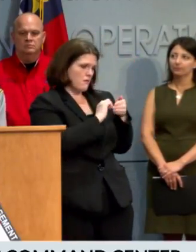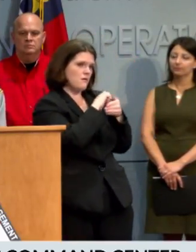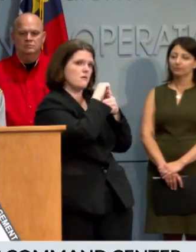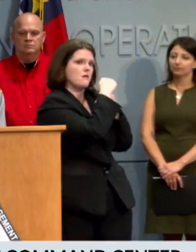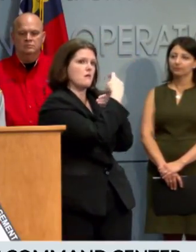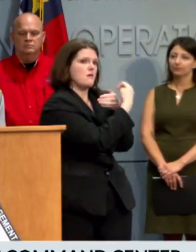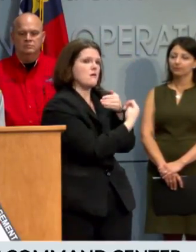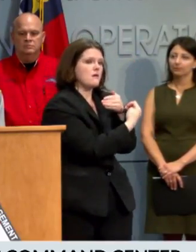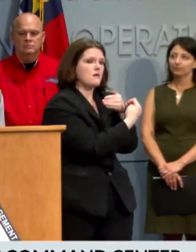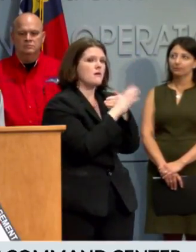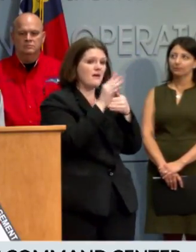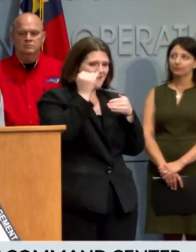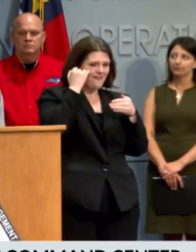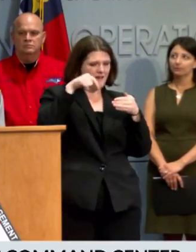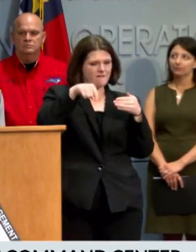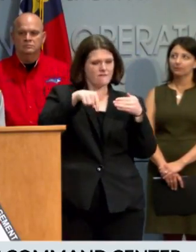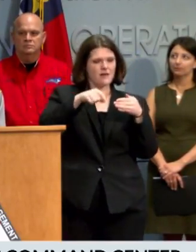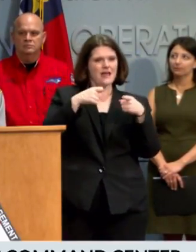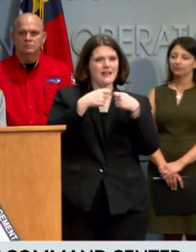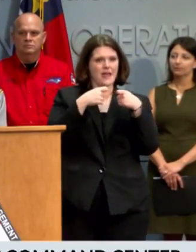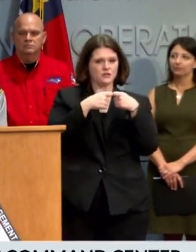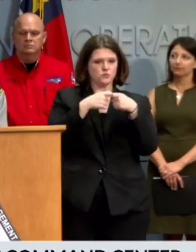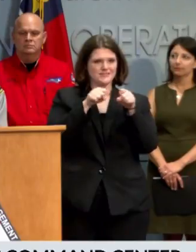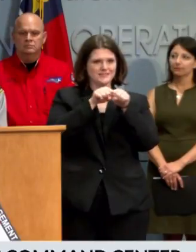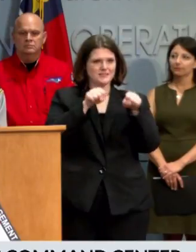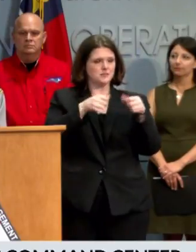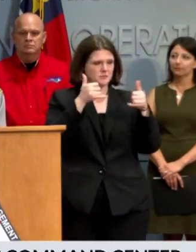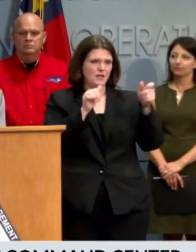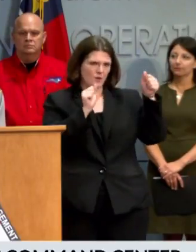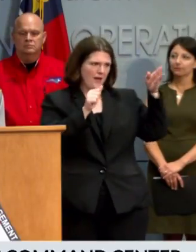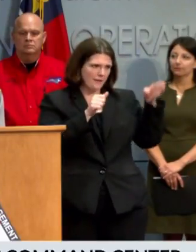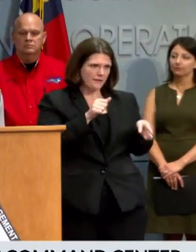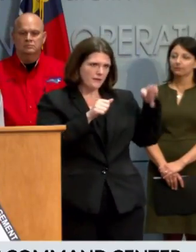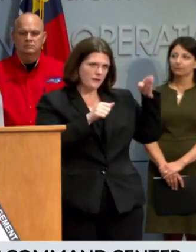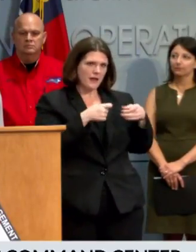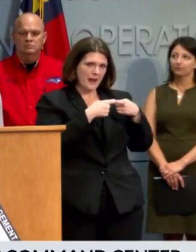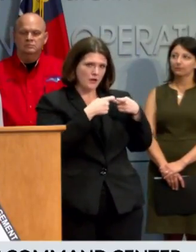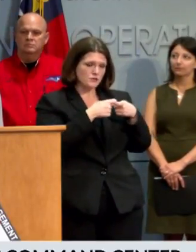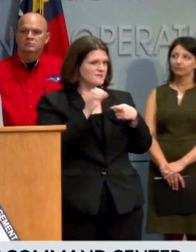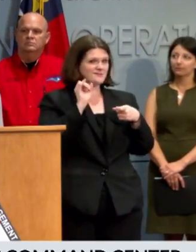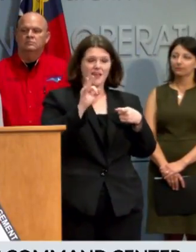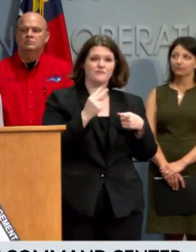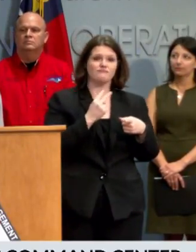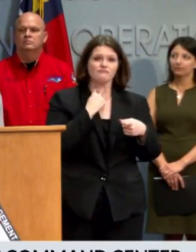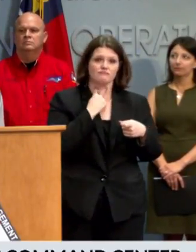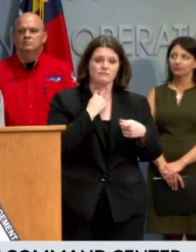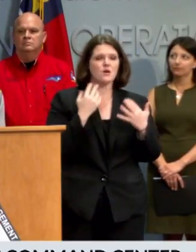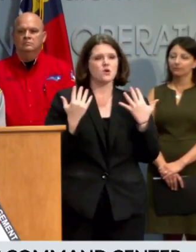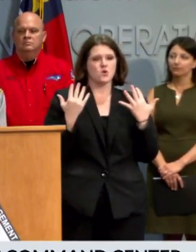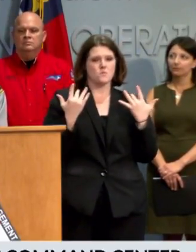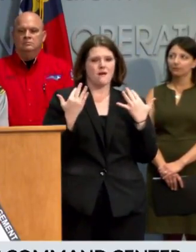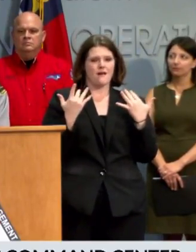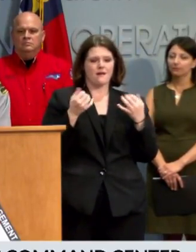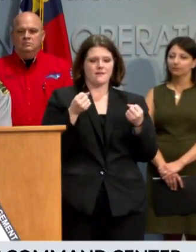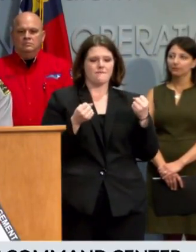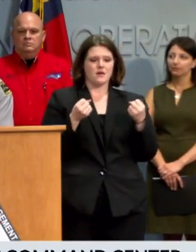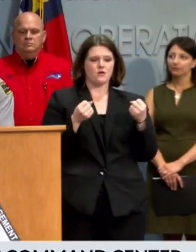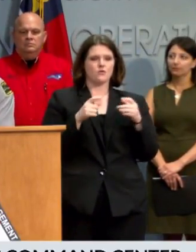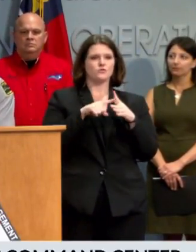IF YOU ARE TRAPPED IN A FLOODED WATER, WHILE IN YOUR VEHICLE, CLIMB OUT OF THE WINDOW IF YOUR ELECTRICAL SYSTEM IS STILL